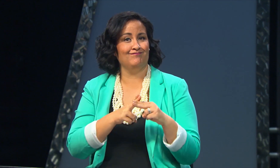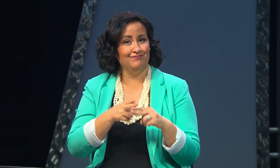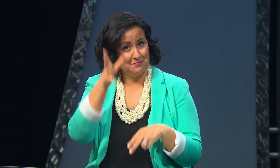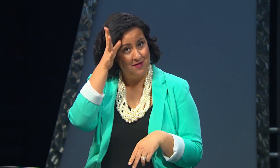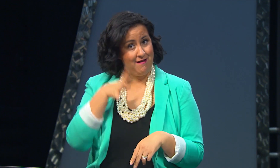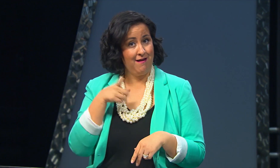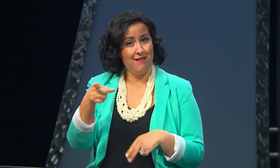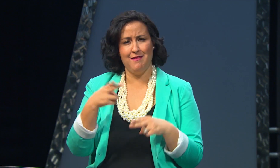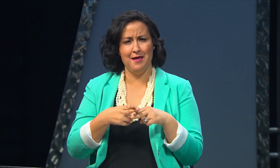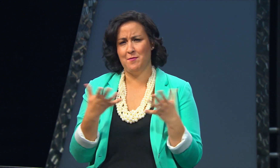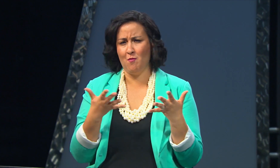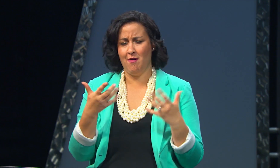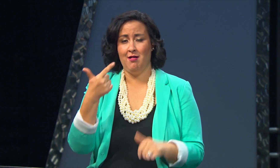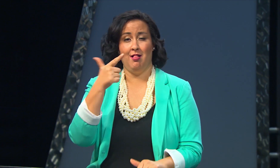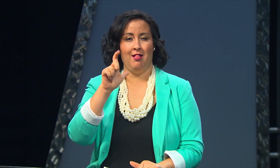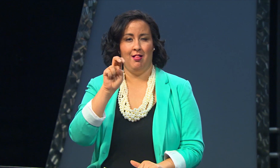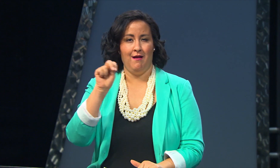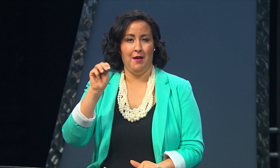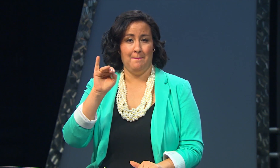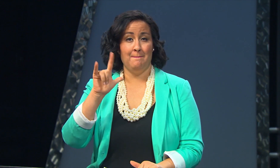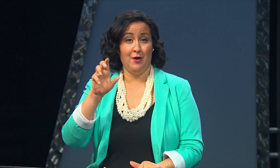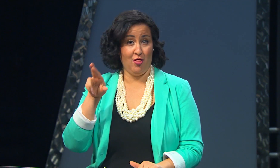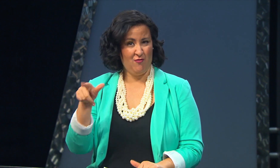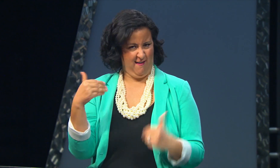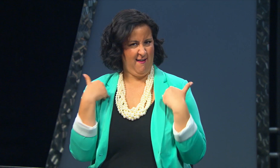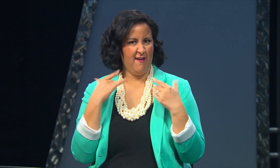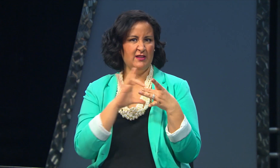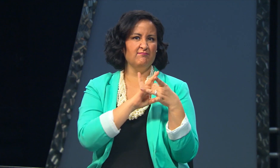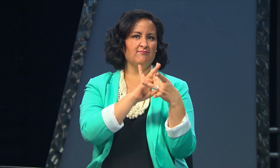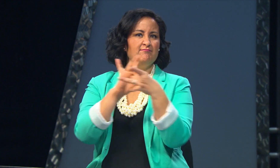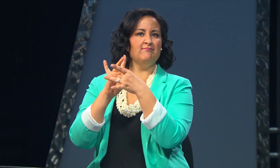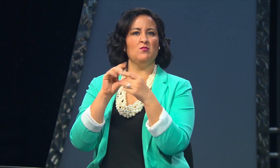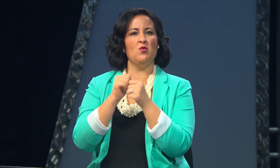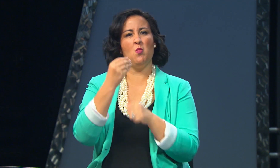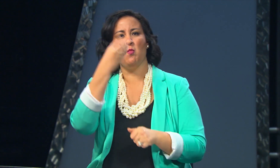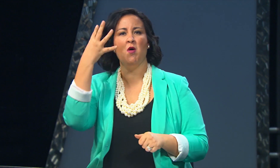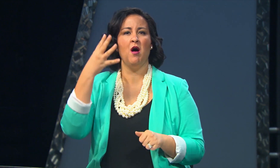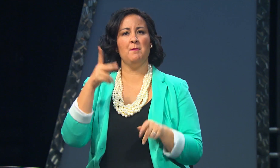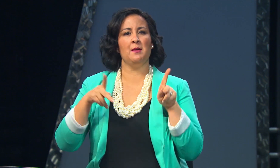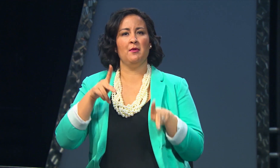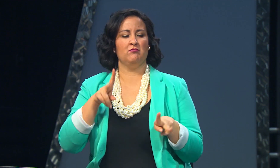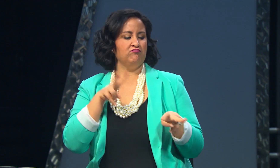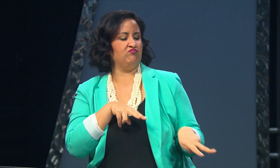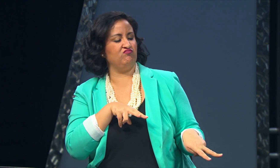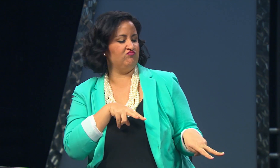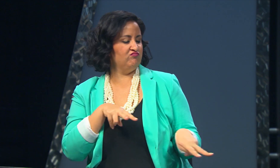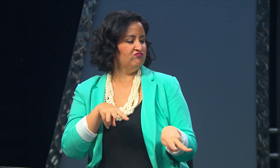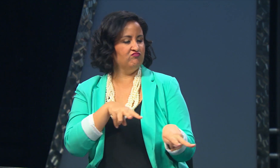POLICE SAY THE SUSPECT -- ALSO KNOWN AS GLENN MILLER -- HAS TIES TO OTHER WHITE SUPREMACISTS